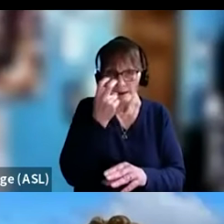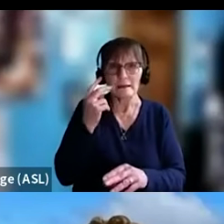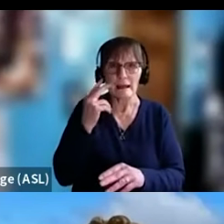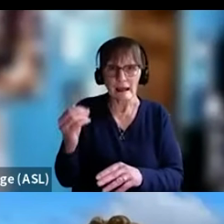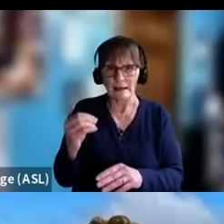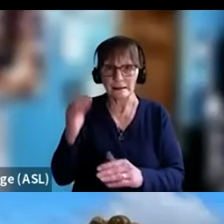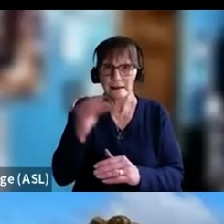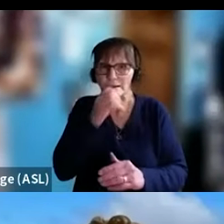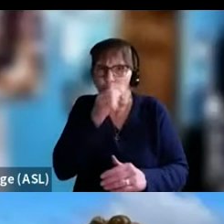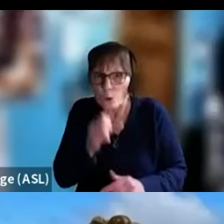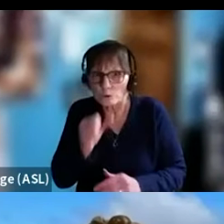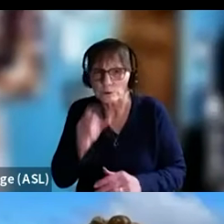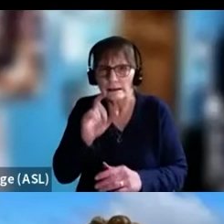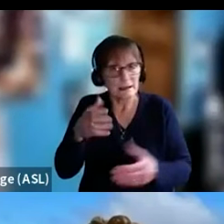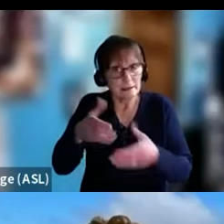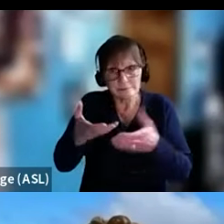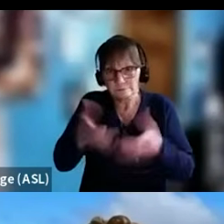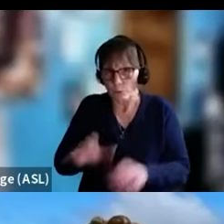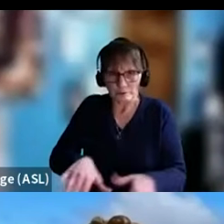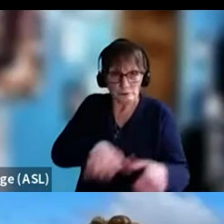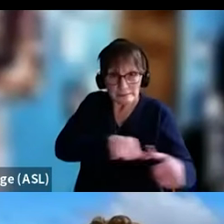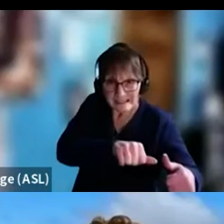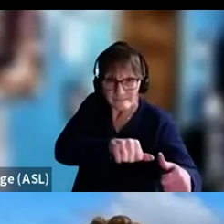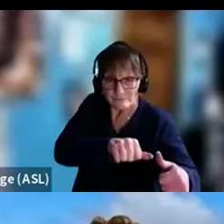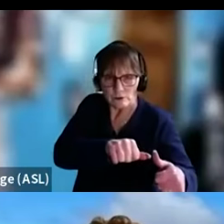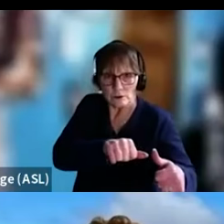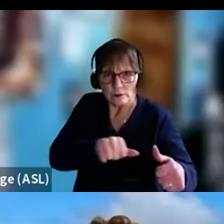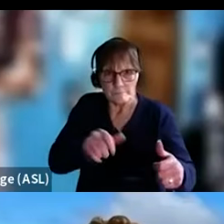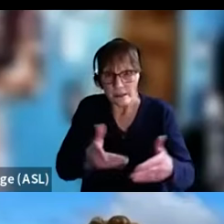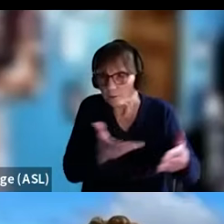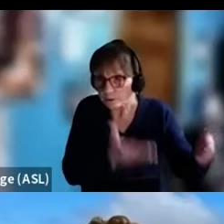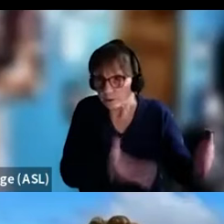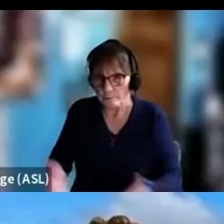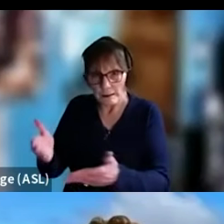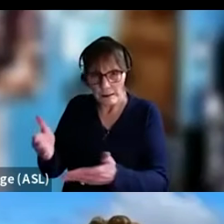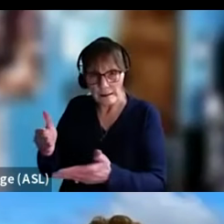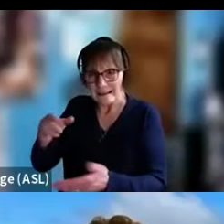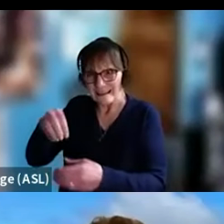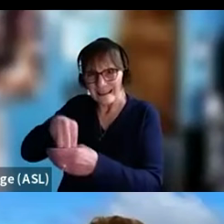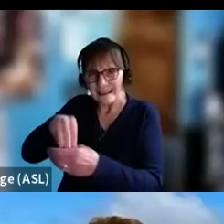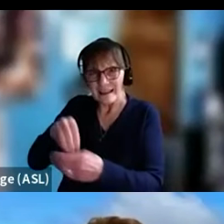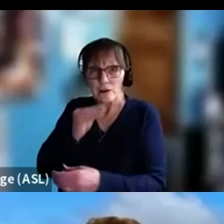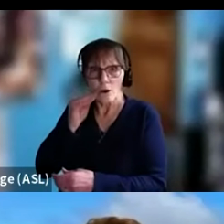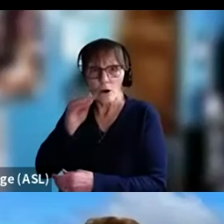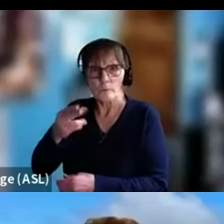He was very reluctant to even allow us to bring in-home hospice to him. He trusted us and that's the only people